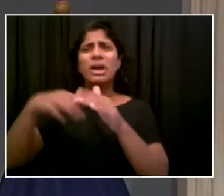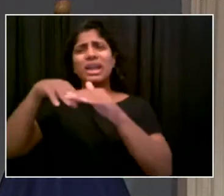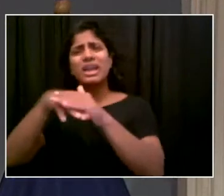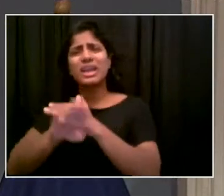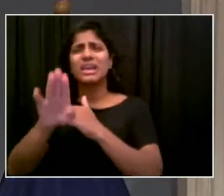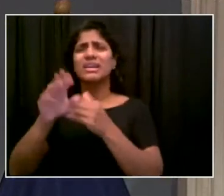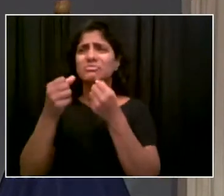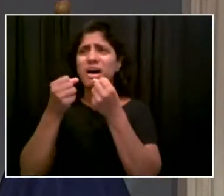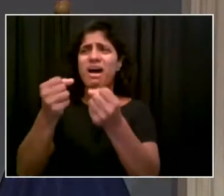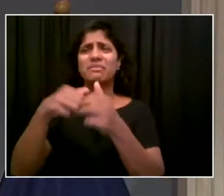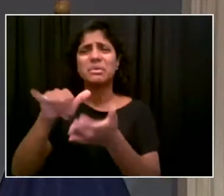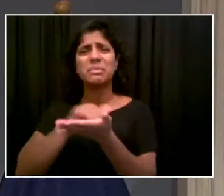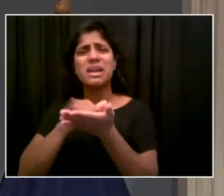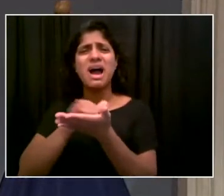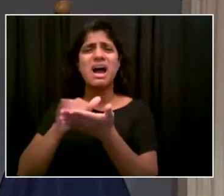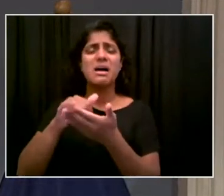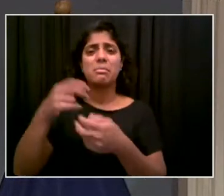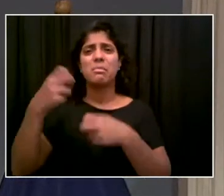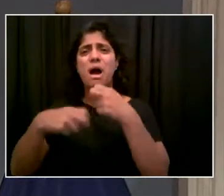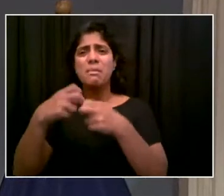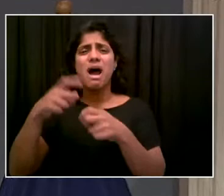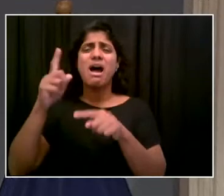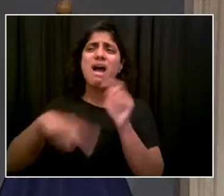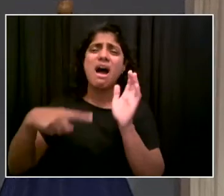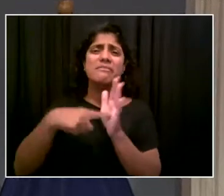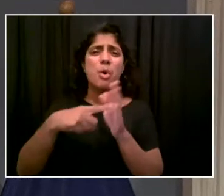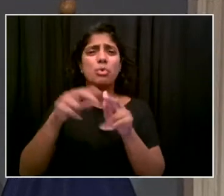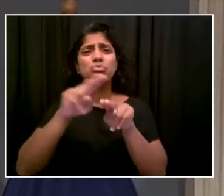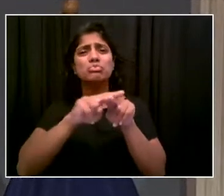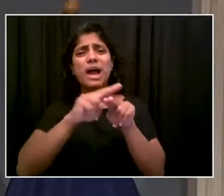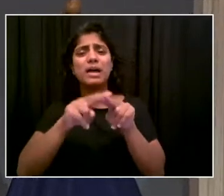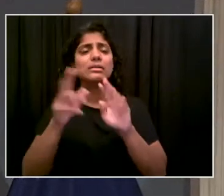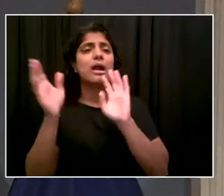AVHE COULD BE ADDRESSED WITH THIS. WE WANT TO FIX THE HORRIBLE